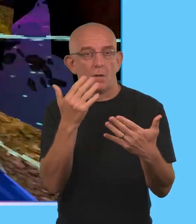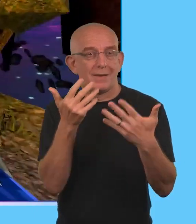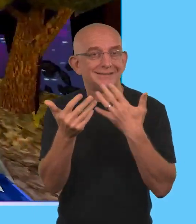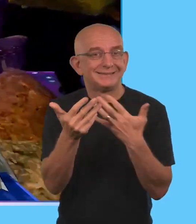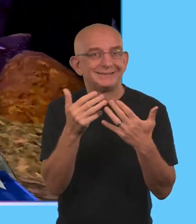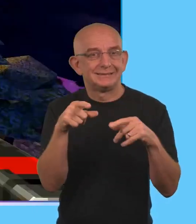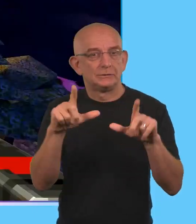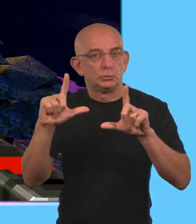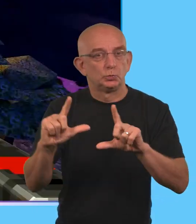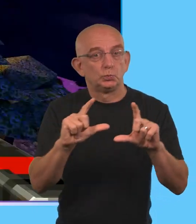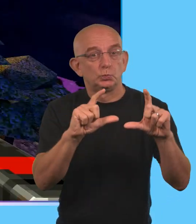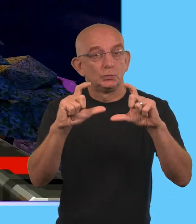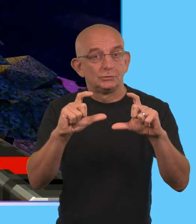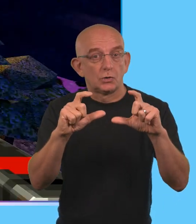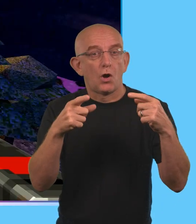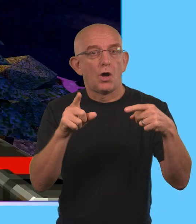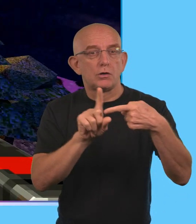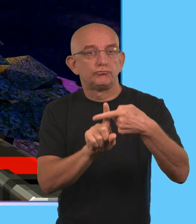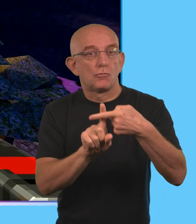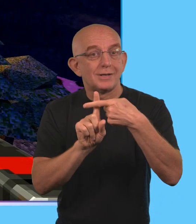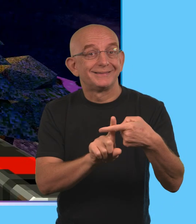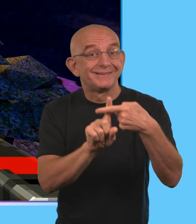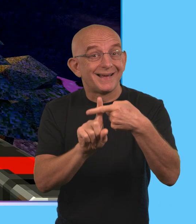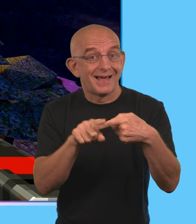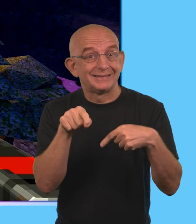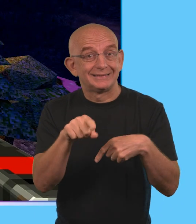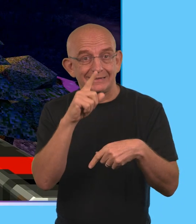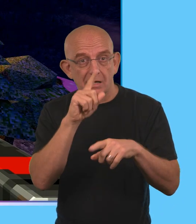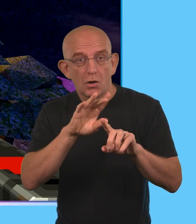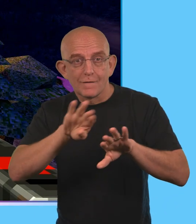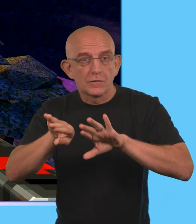Try reducing the opacity of the HUD, or changing the cross hair.